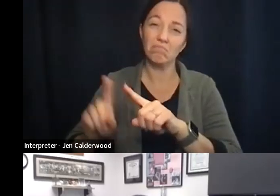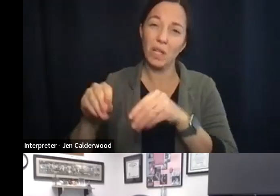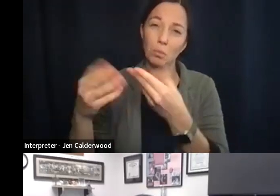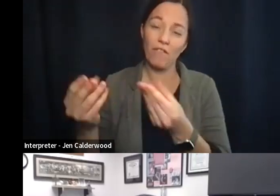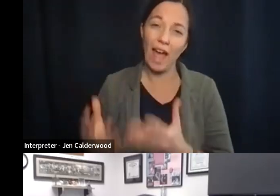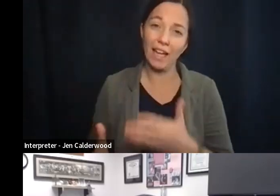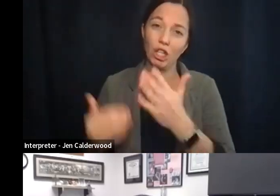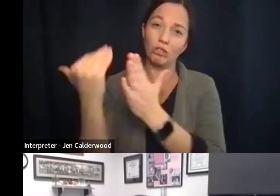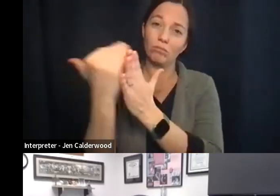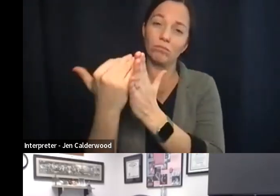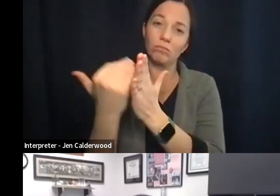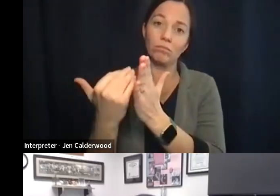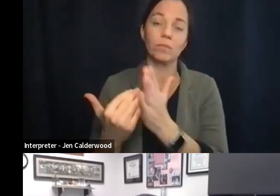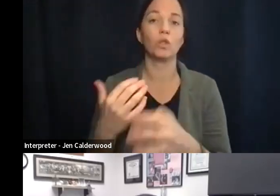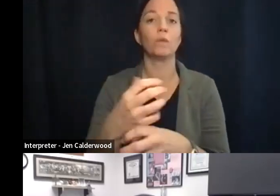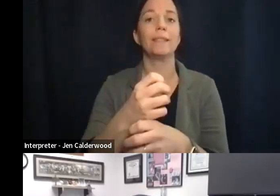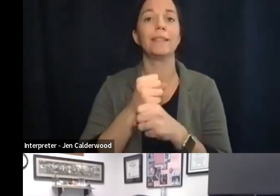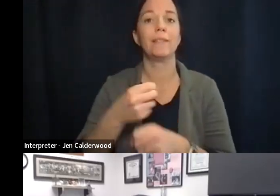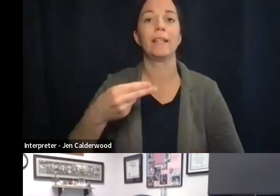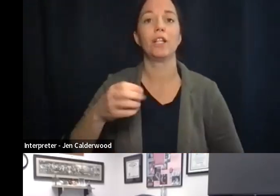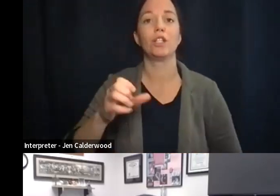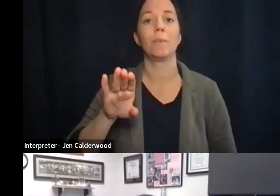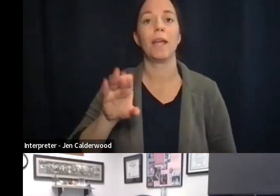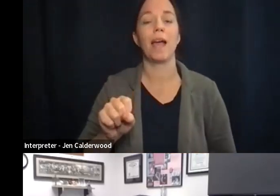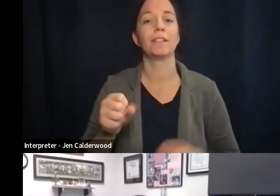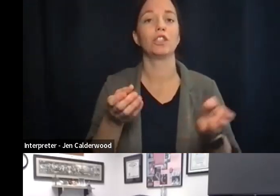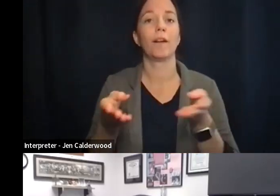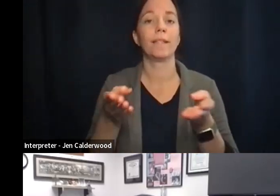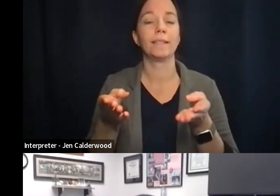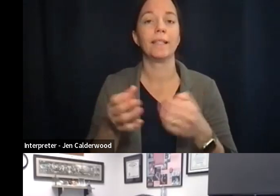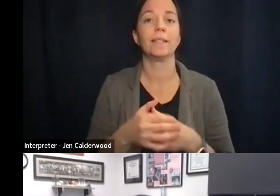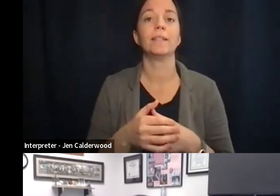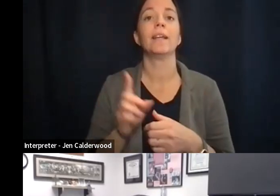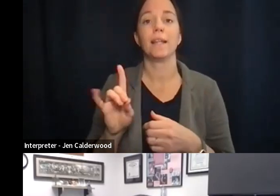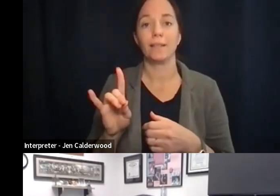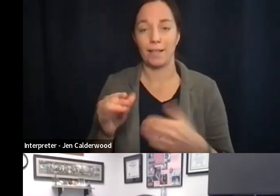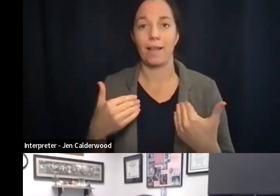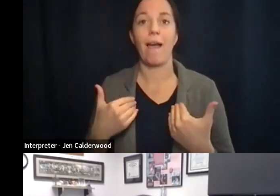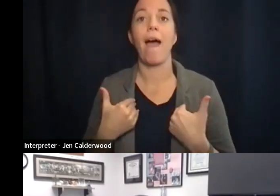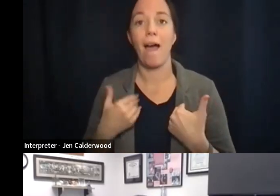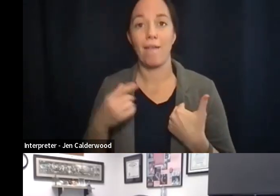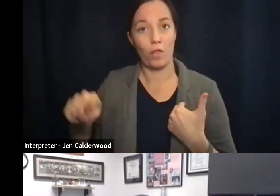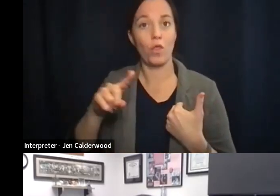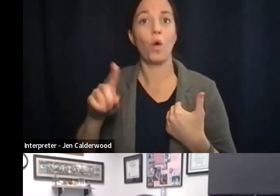Up popped a whole nother website, completely dedicated to this it had the Hcbs transition plan for Kansas. It had all of the providers that were receiving HCBS services.